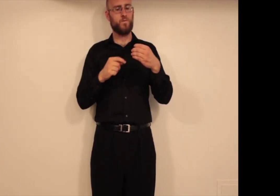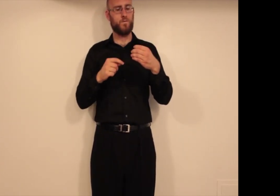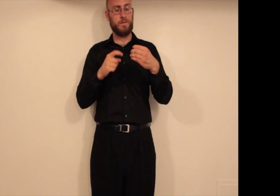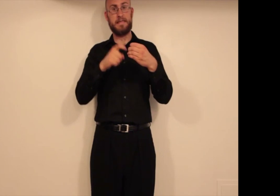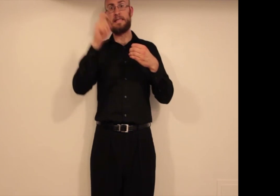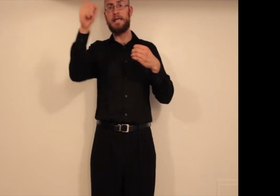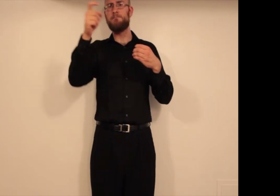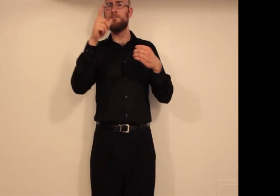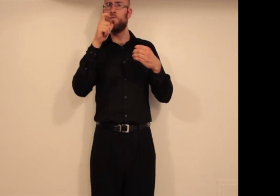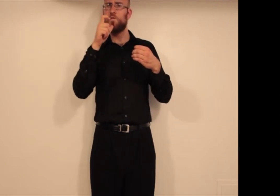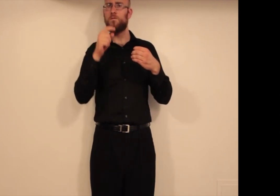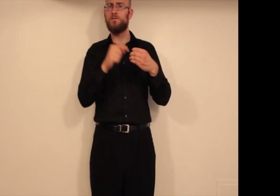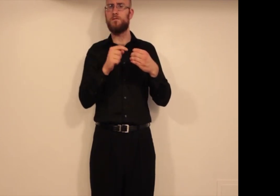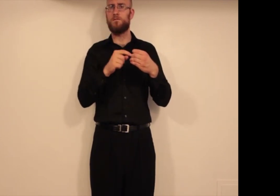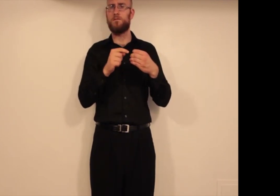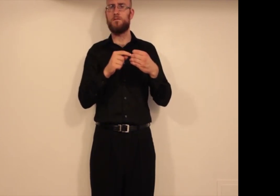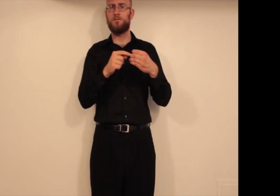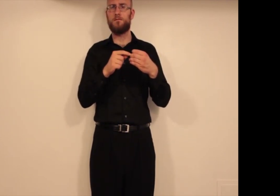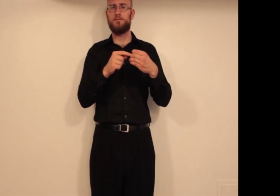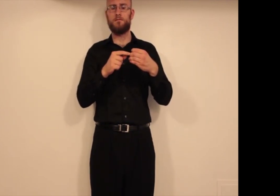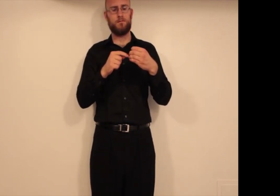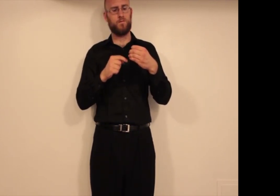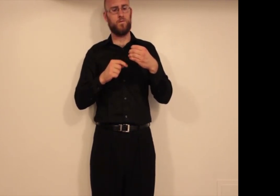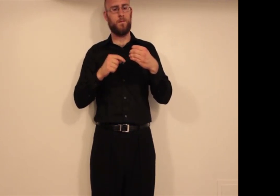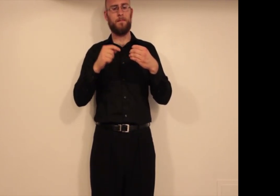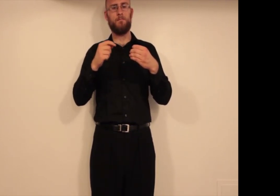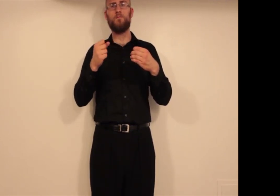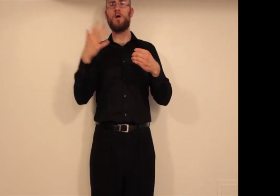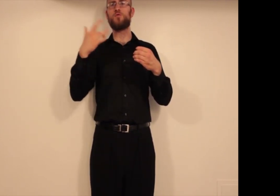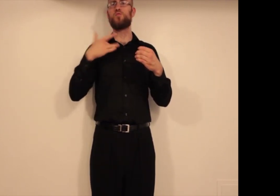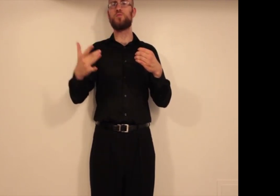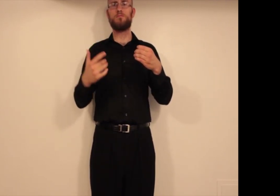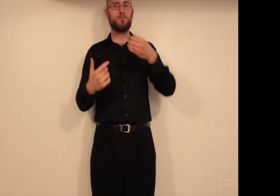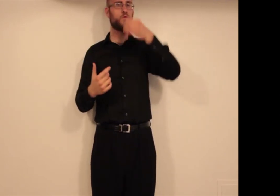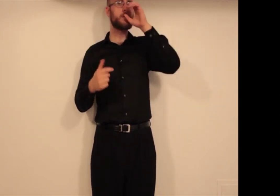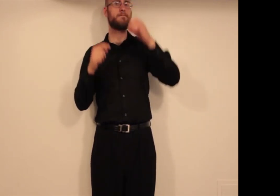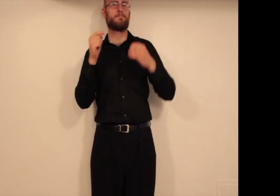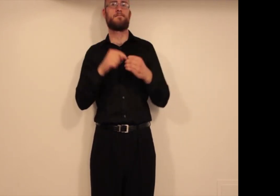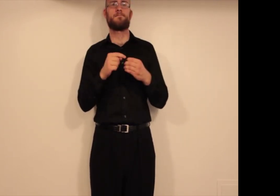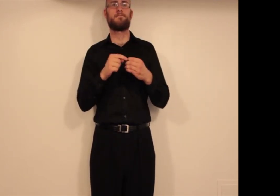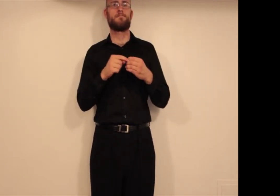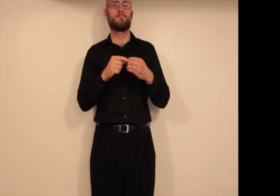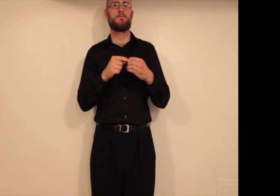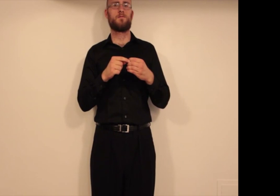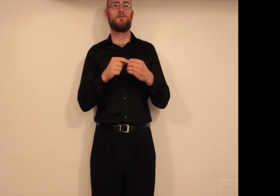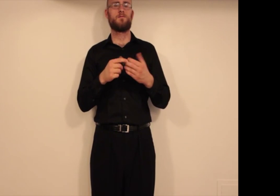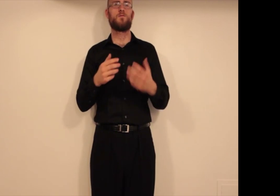Who gave you the drink? How much do you usually drink?